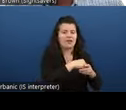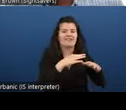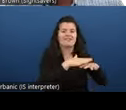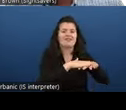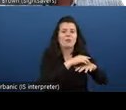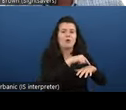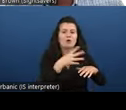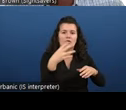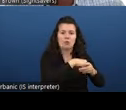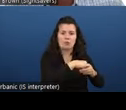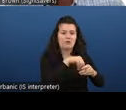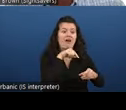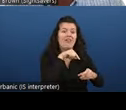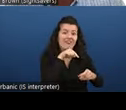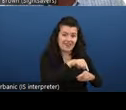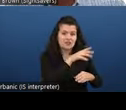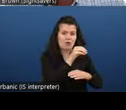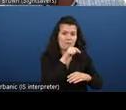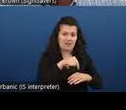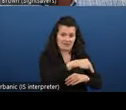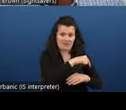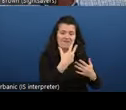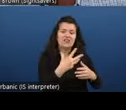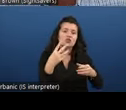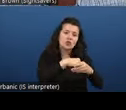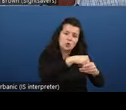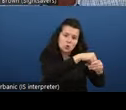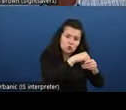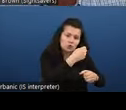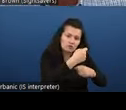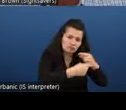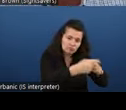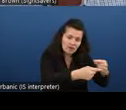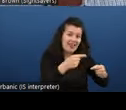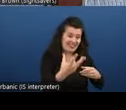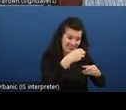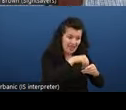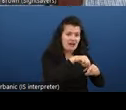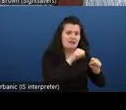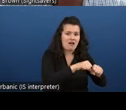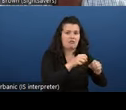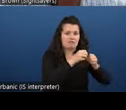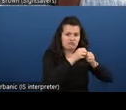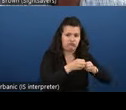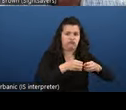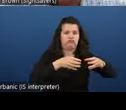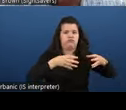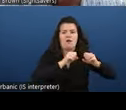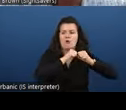across the system. 12:22:51 Amen. It's really great to work with some of these companies on the on the screen and pretty brilliant to hear the voice of